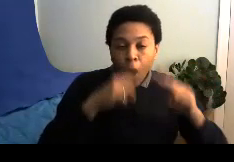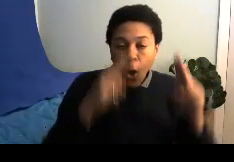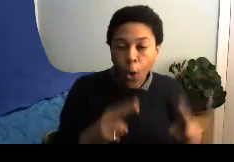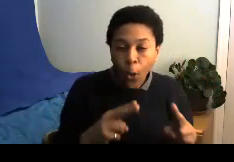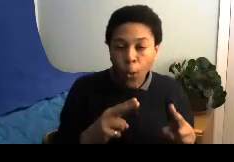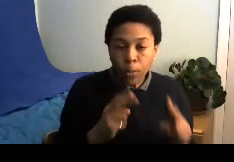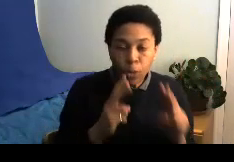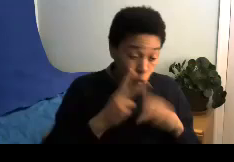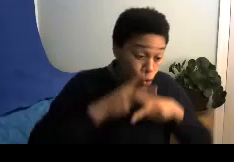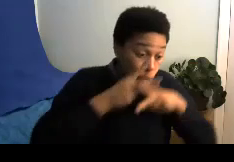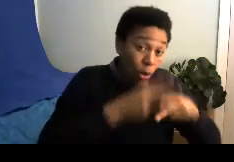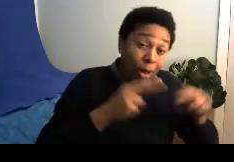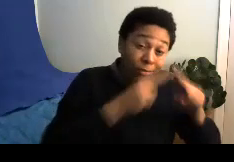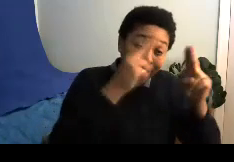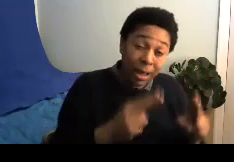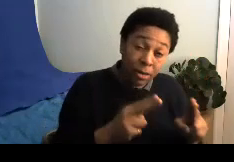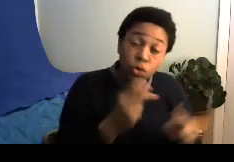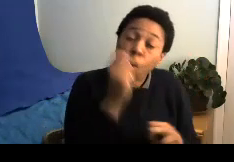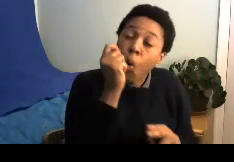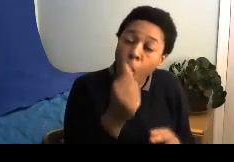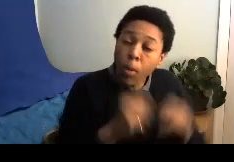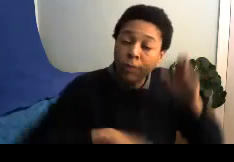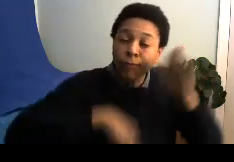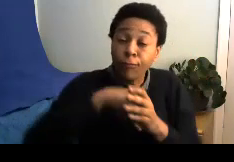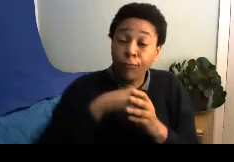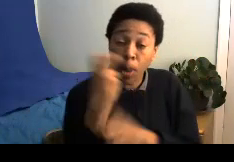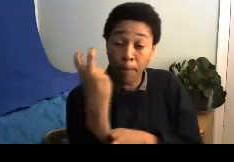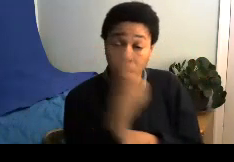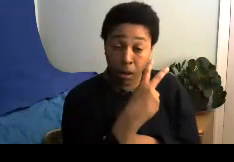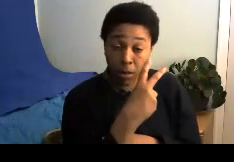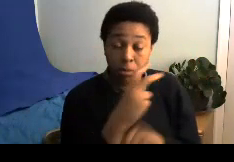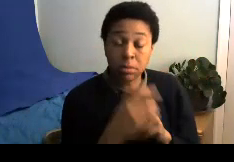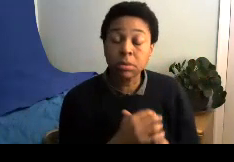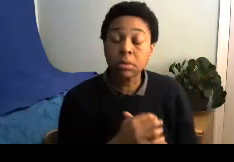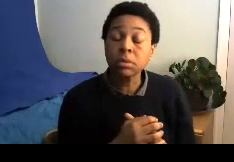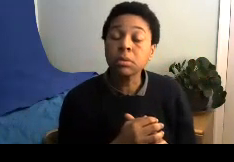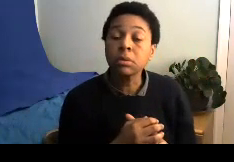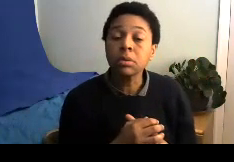almost blind, completely blind. He is a very big man, he's sort